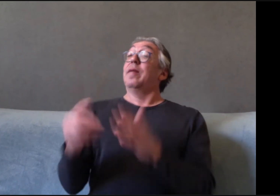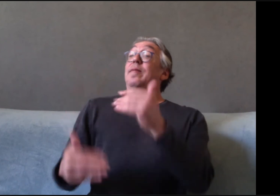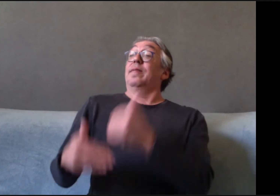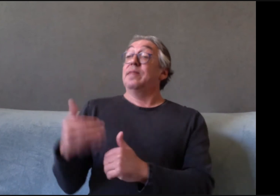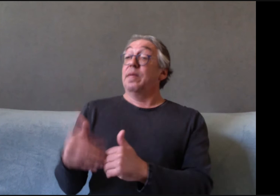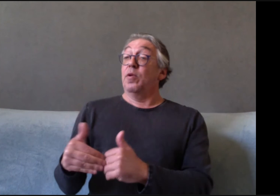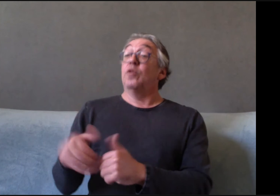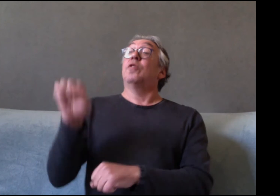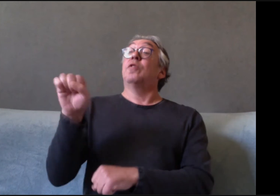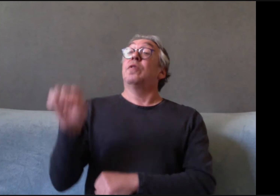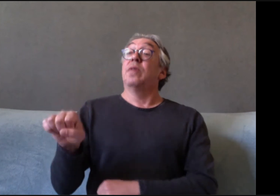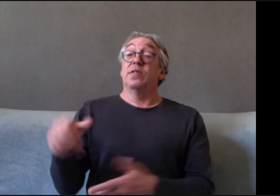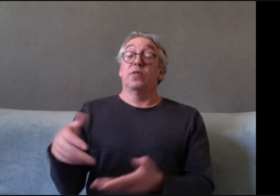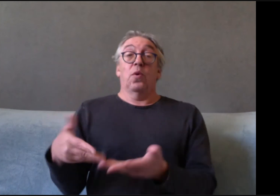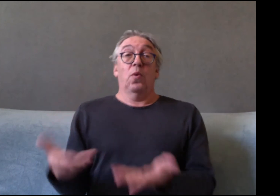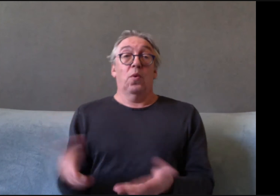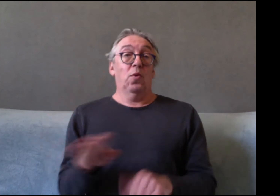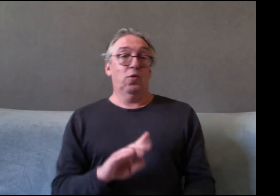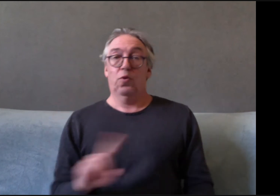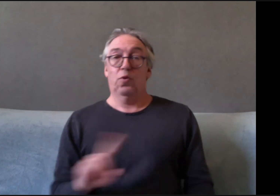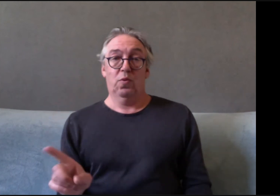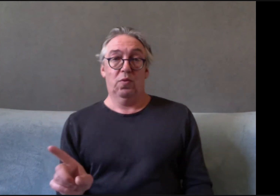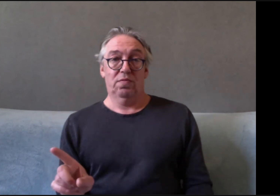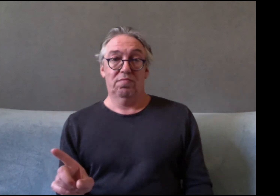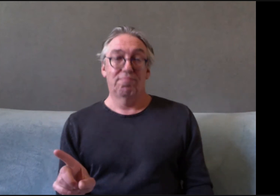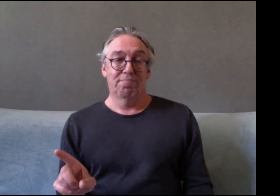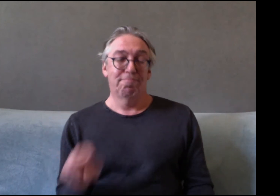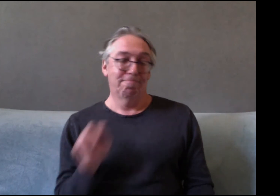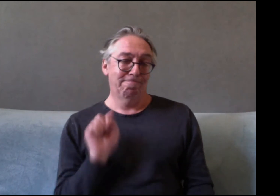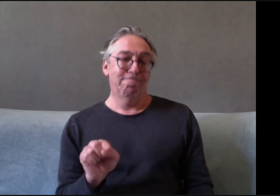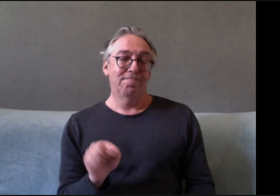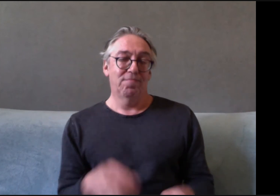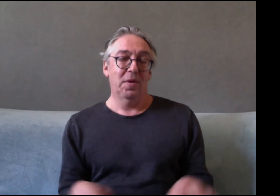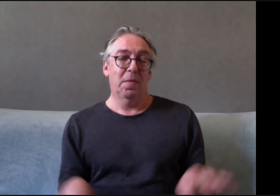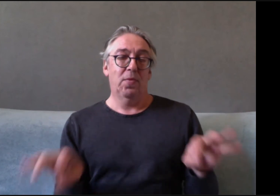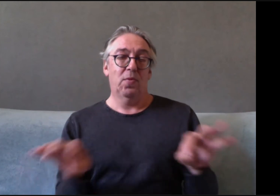Also, I'd like to highlight CERMI was asking for international help